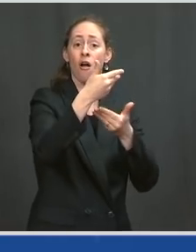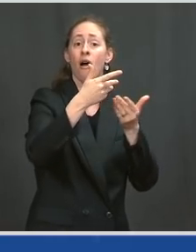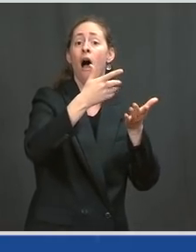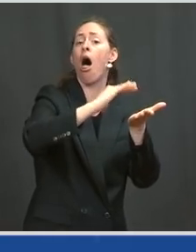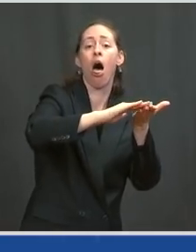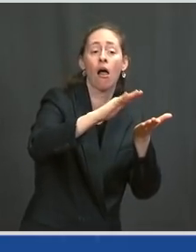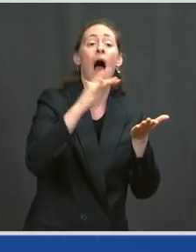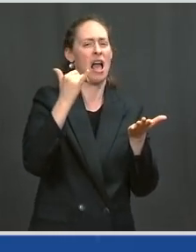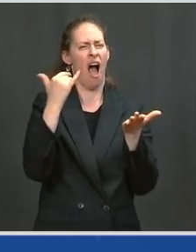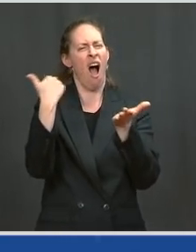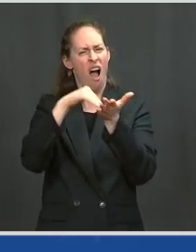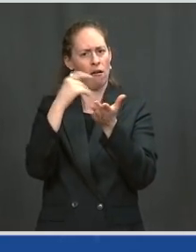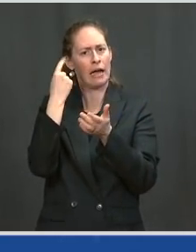all of their unemployment benefits.